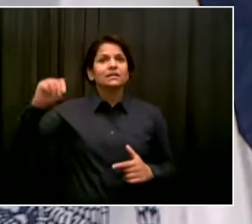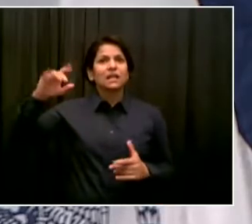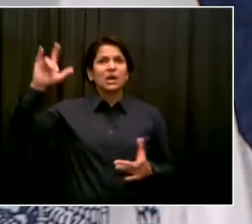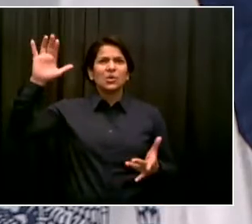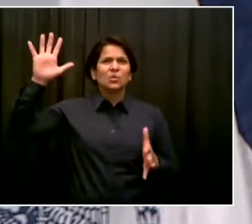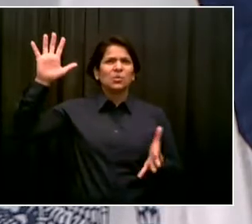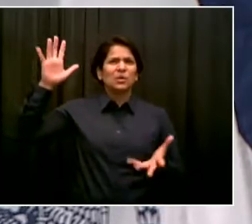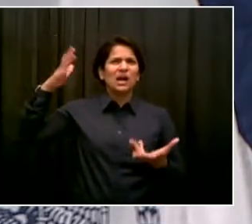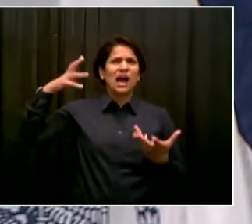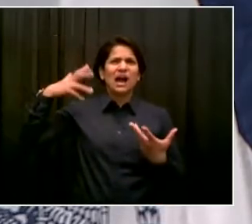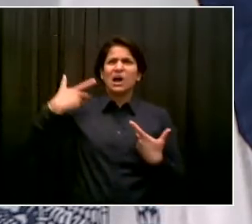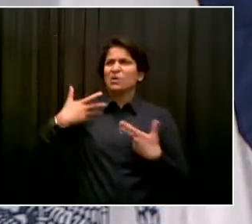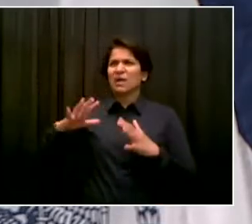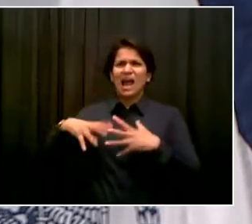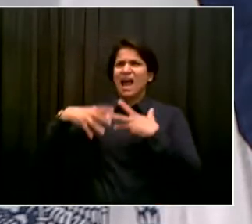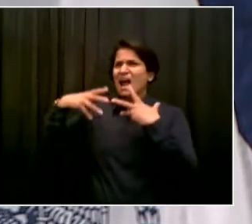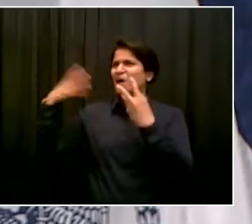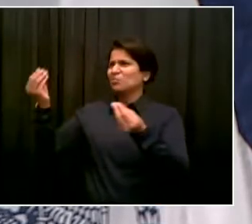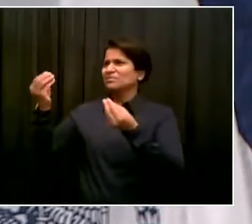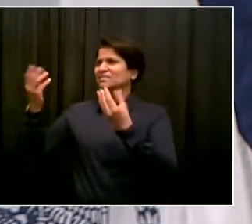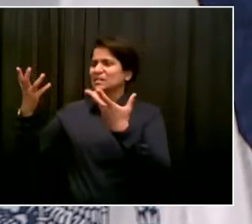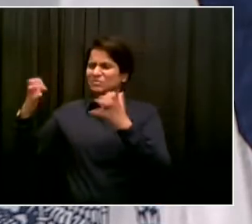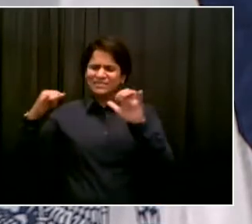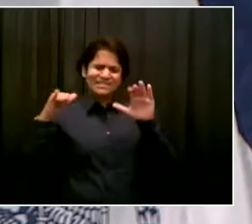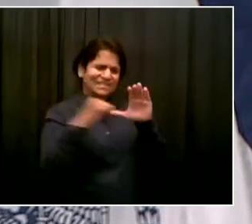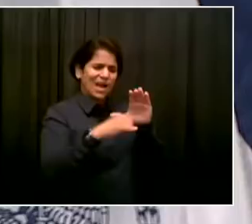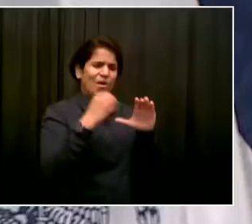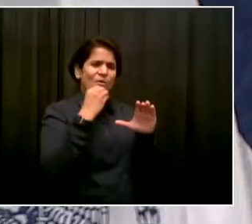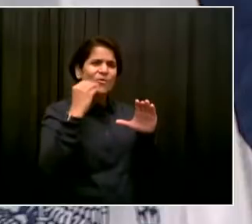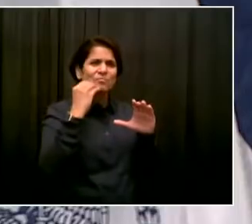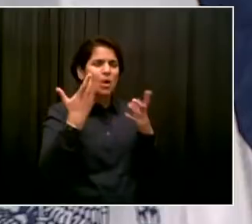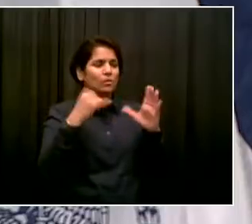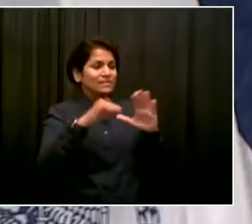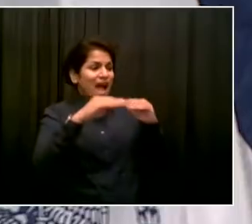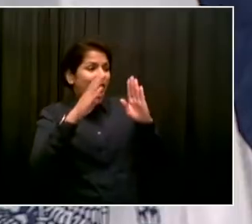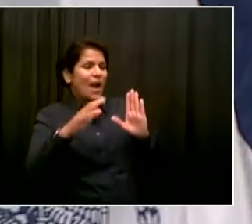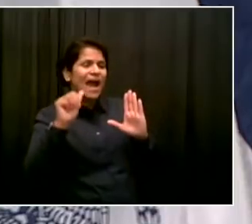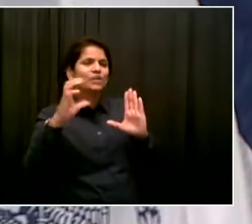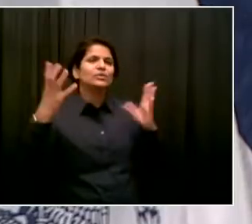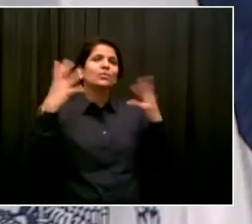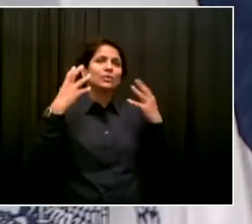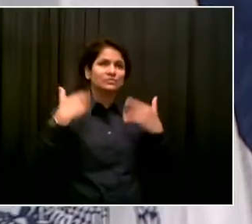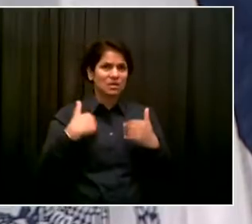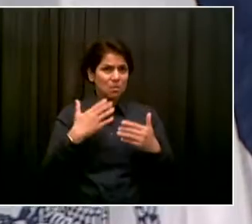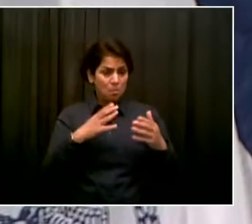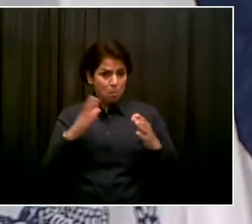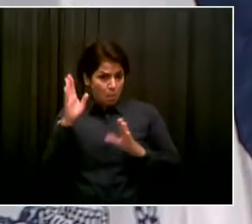WHEN WEATHER GETS MORE HARSH AND PEOPLE, INCLUDING SCHOOL CHILDREN, WILL BE BACK INDOORS